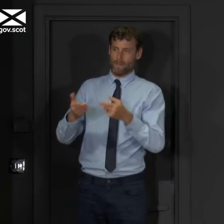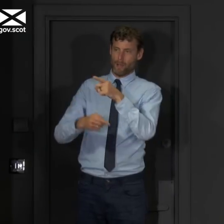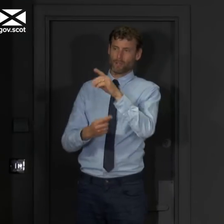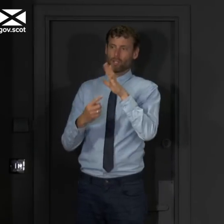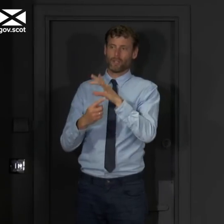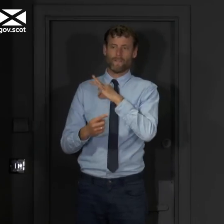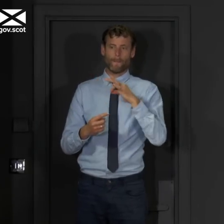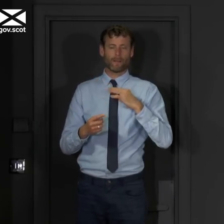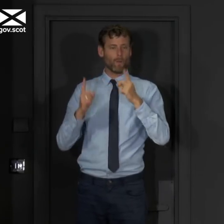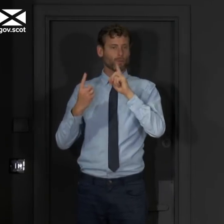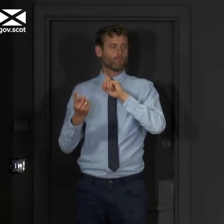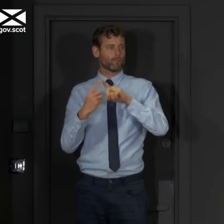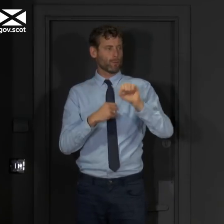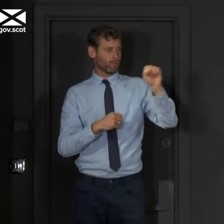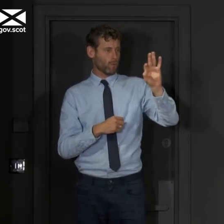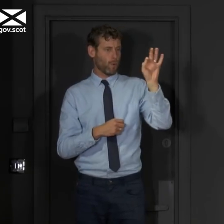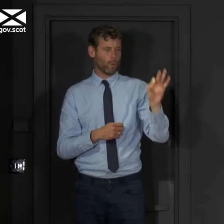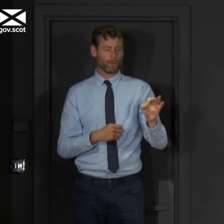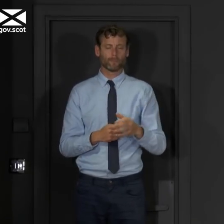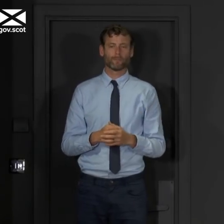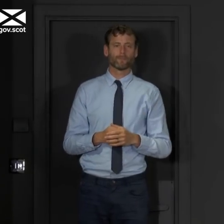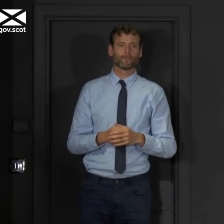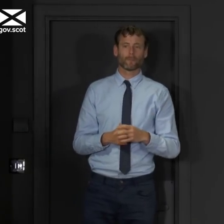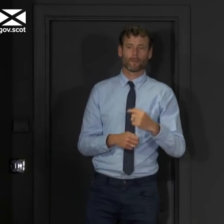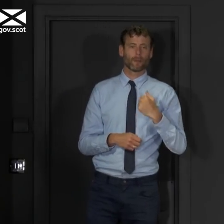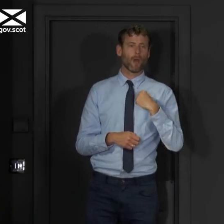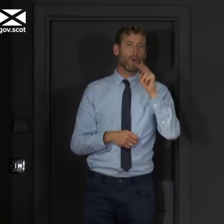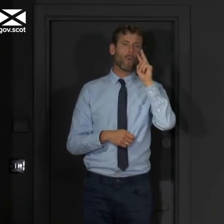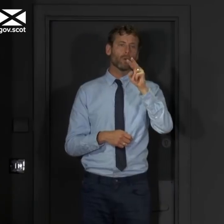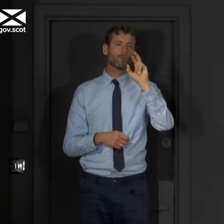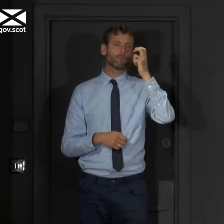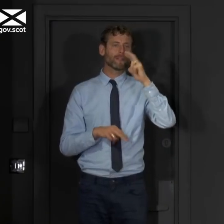On the first part, I listened to Professor Ferguson yesterday, and to be fair to him,